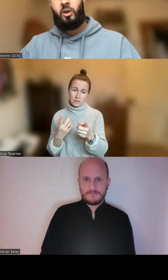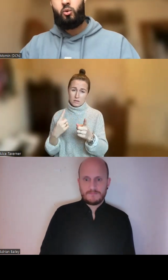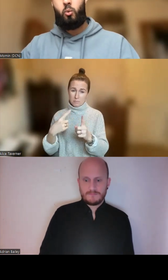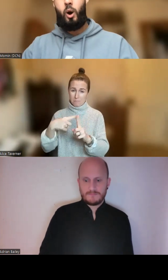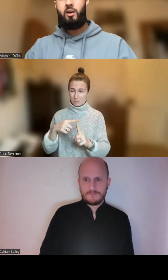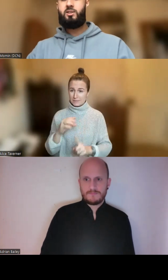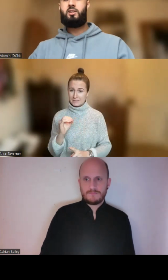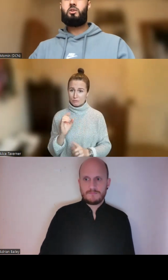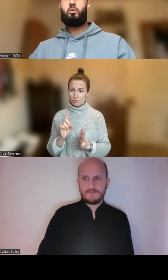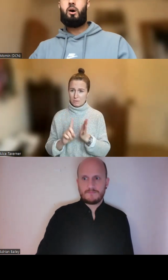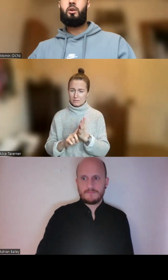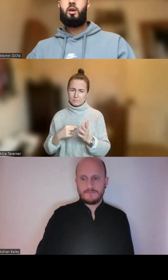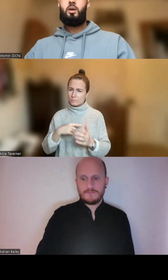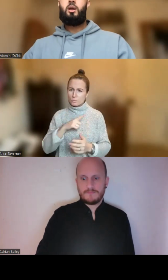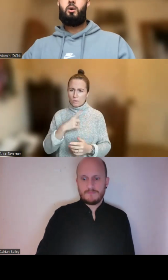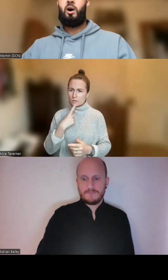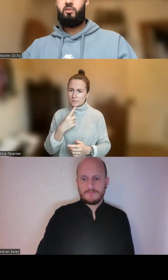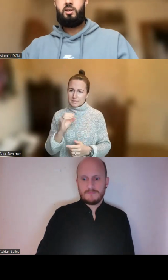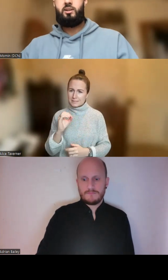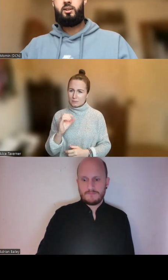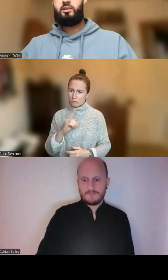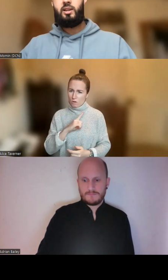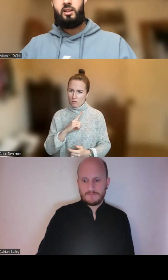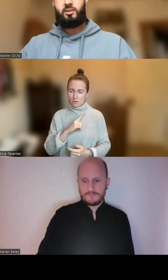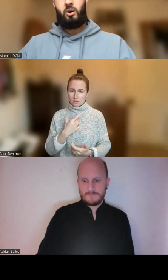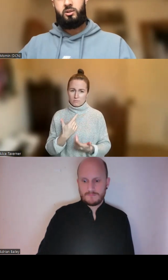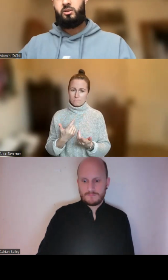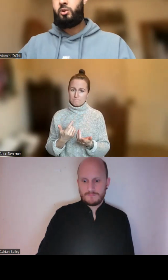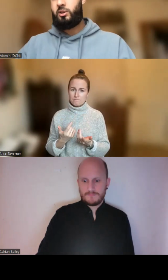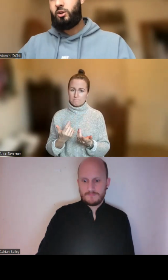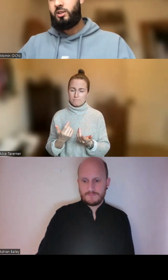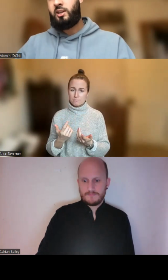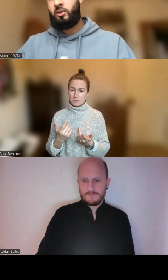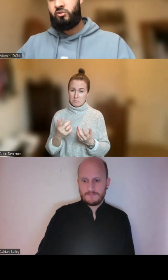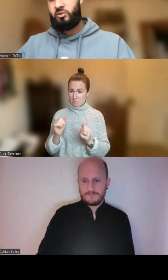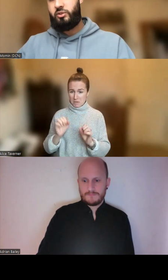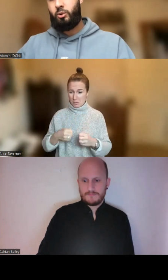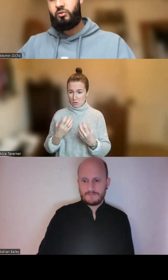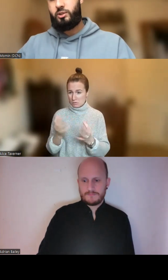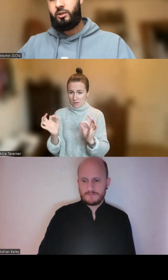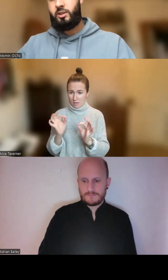Why have I said £0? Why have I said it costs nothing to start seeing those results?